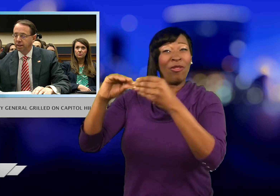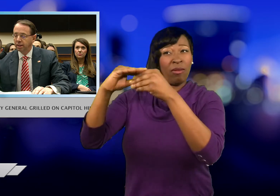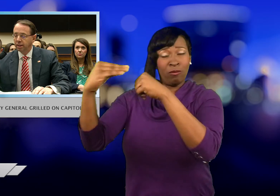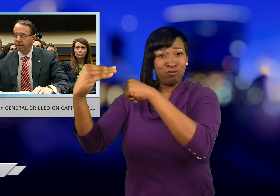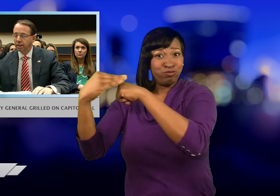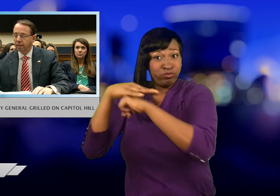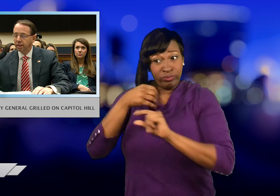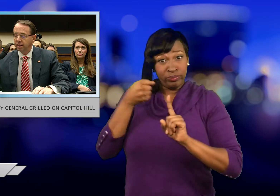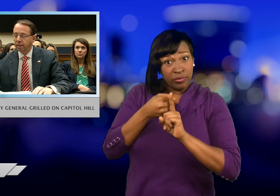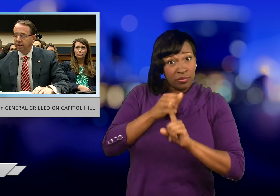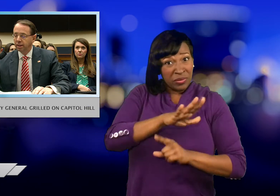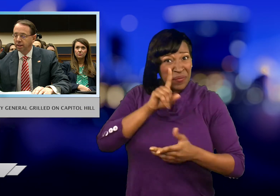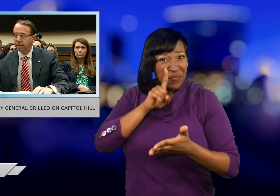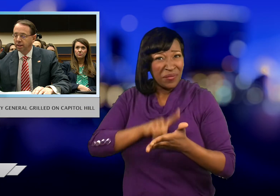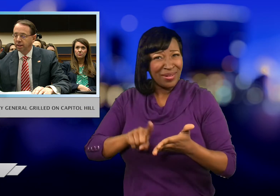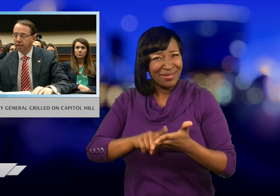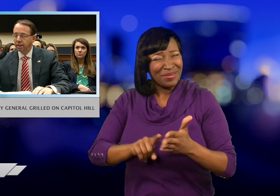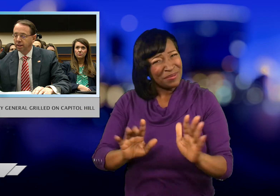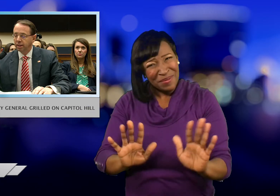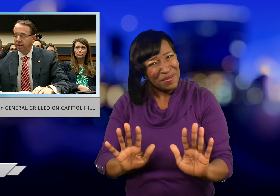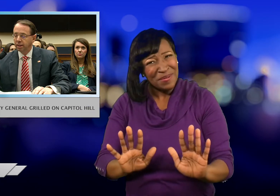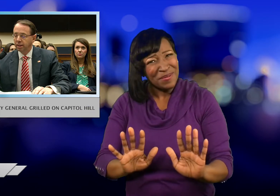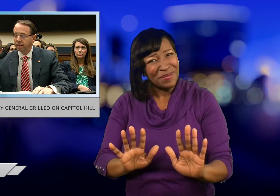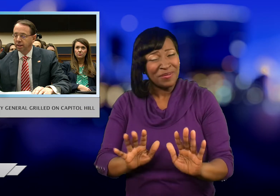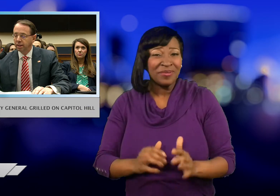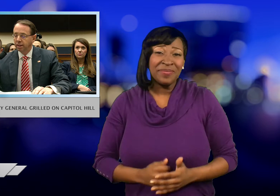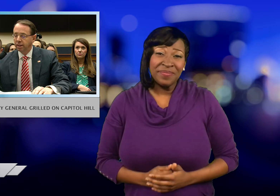the investigation.